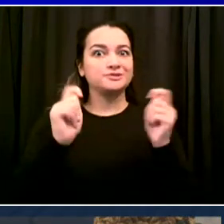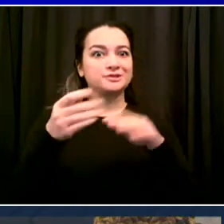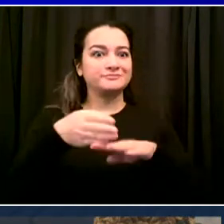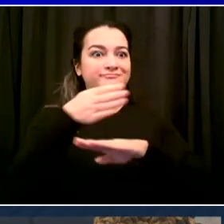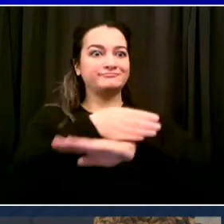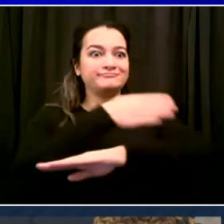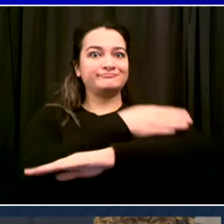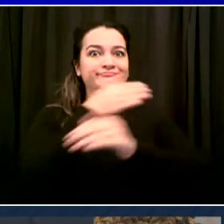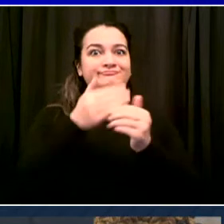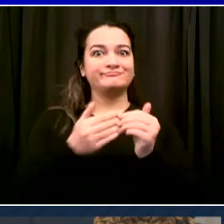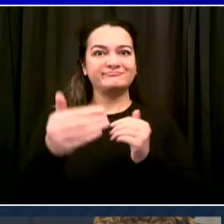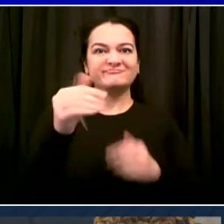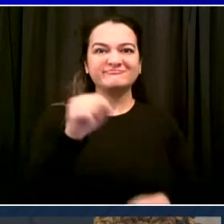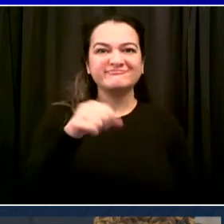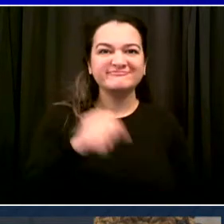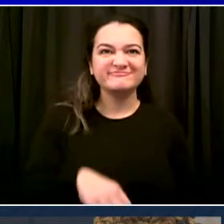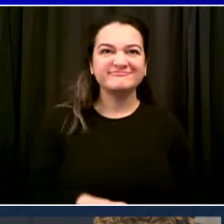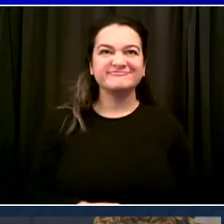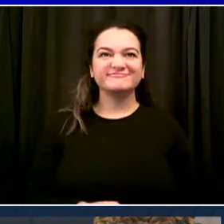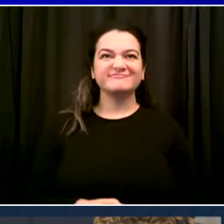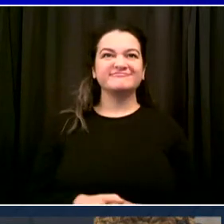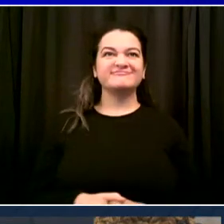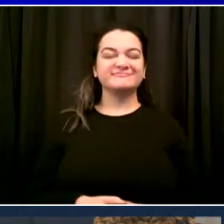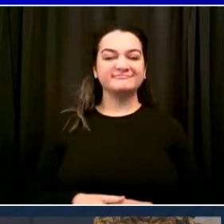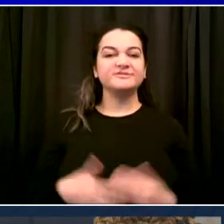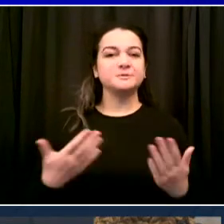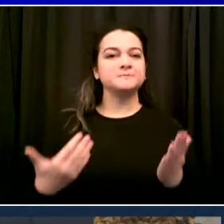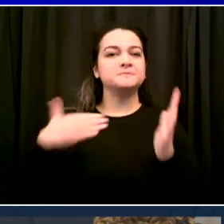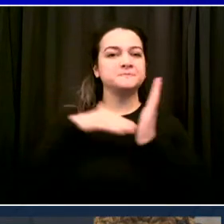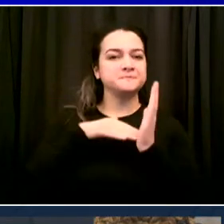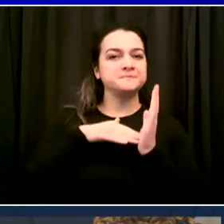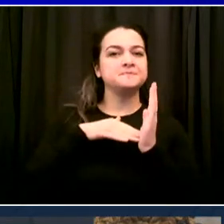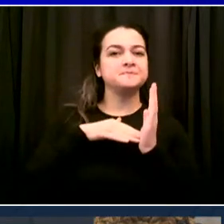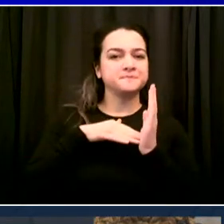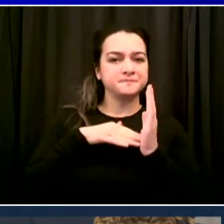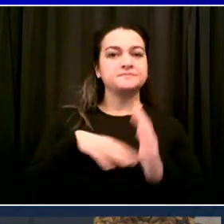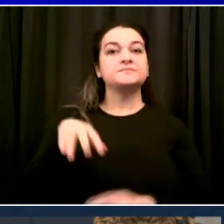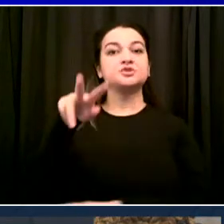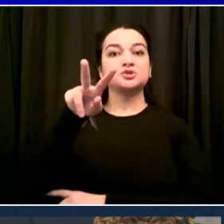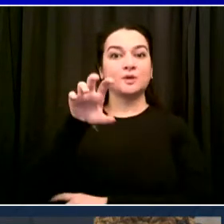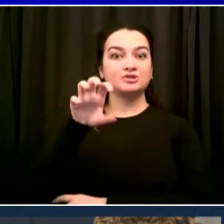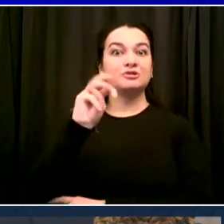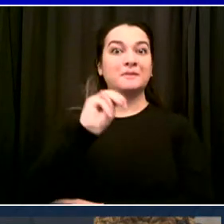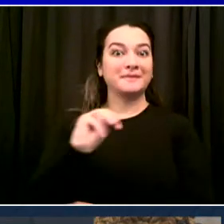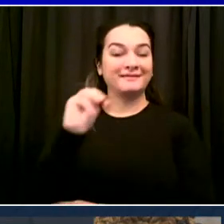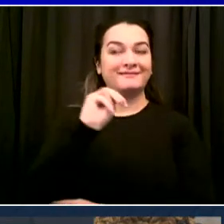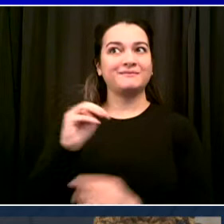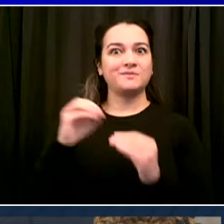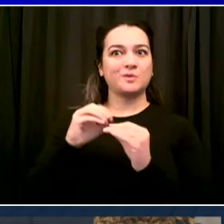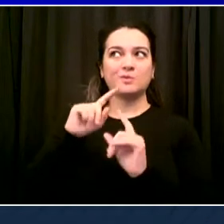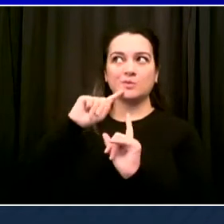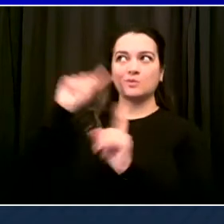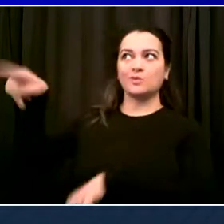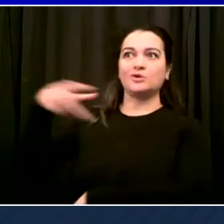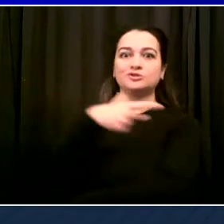PRESIDENT IIS ORDERING 200 MILLION MORE DOSES OF THE